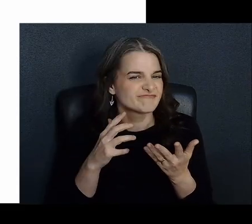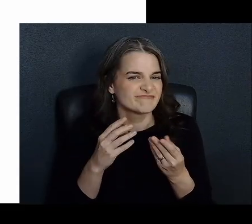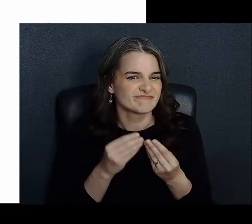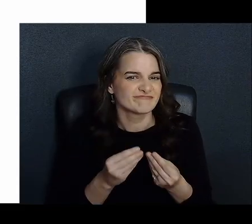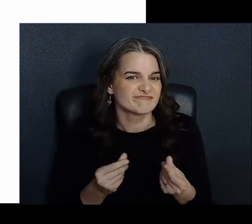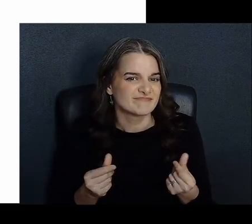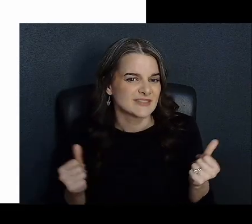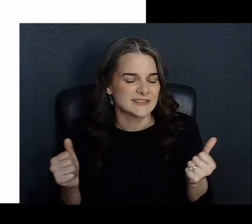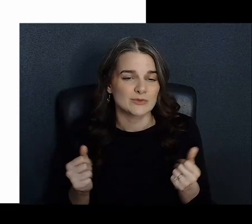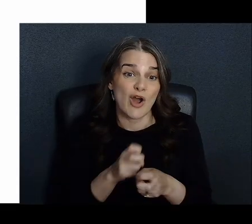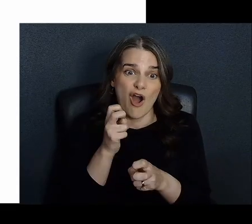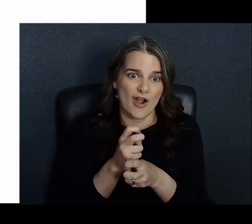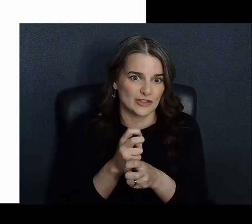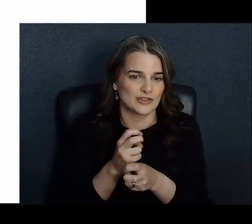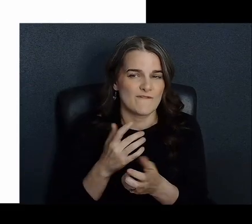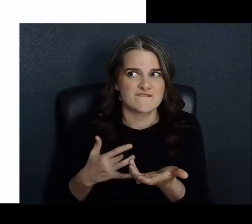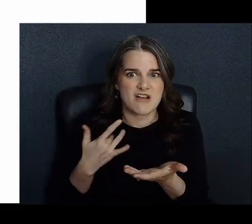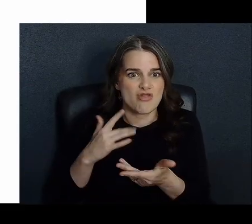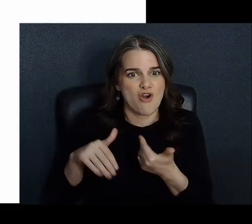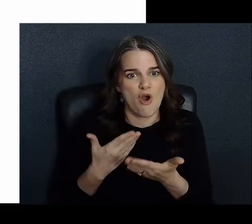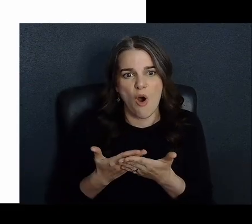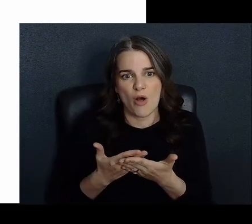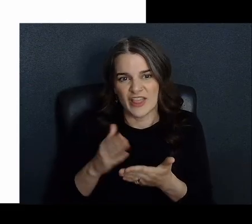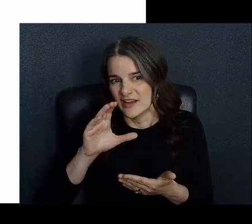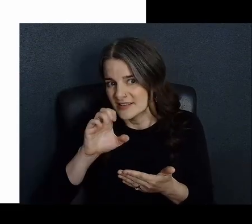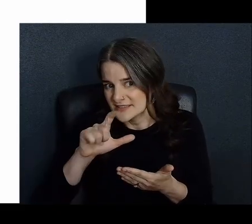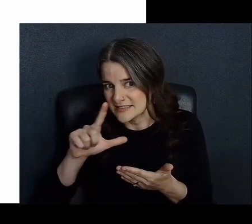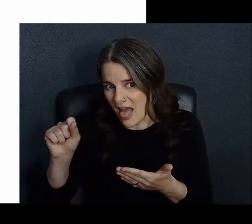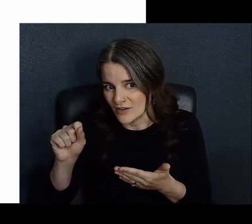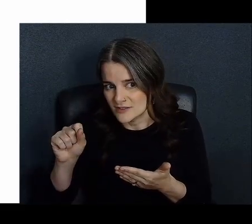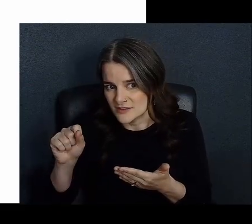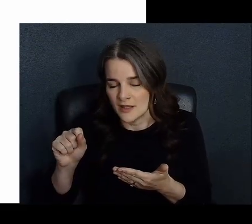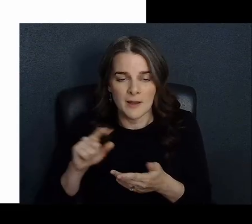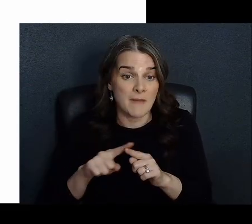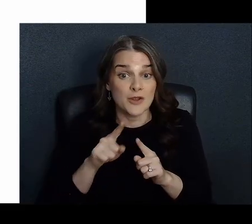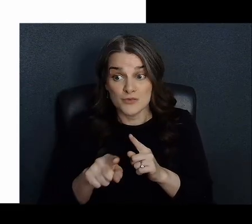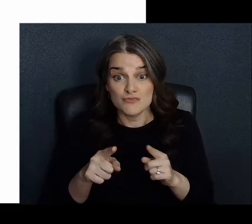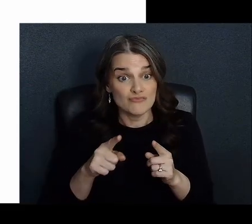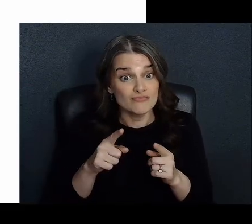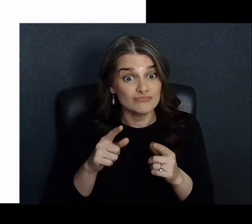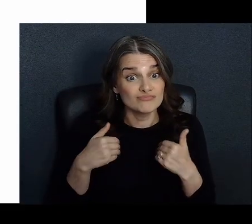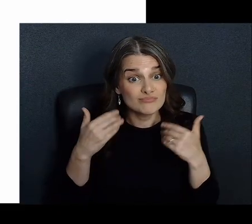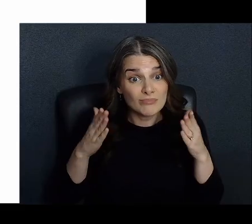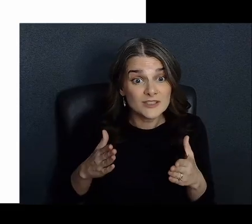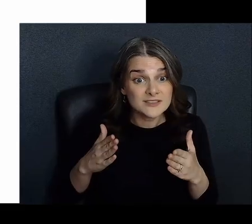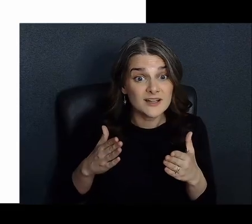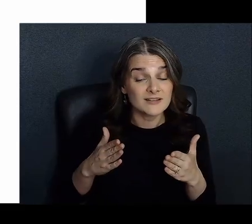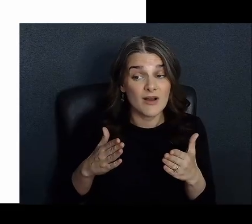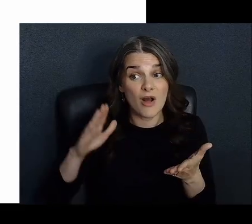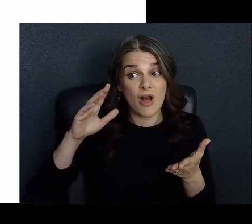But if you have a young person, I highly encourage them, even if they have low vision, to learn how to read Braille, because it